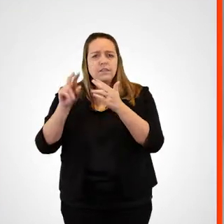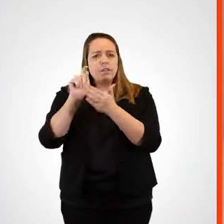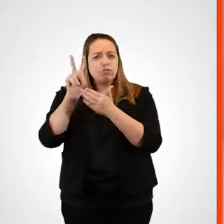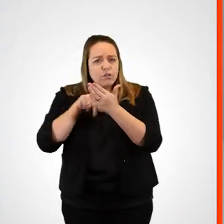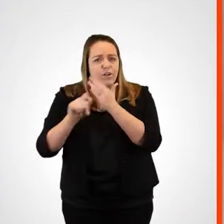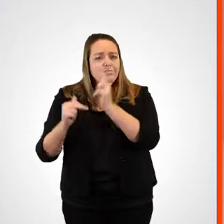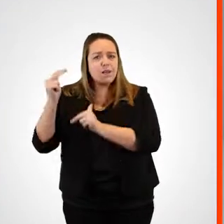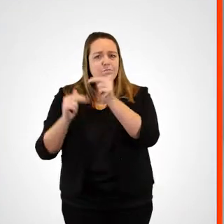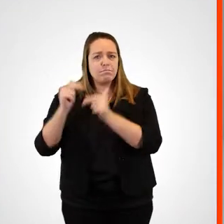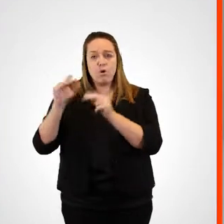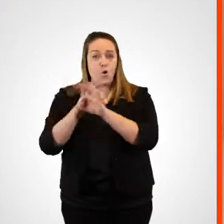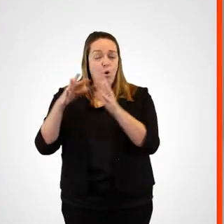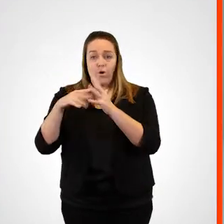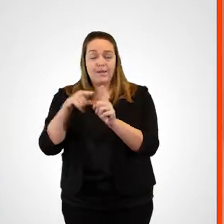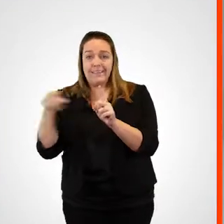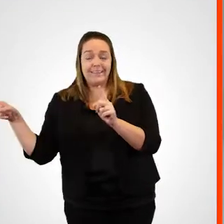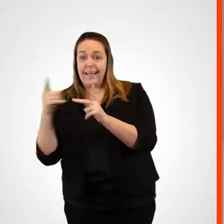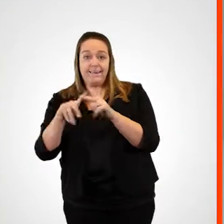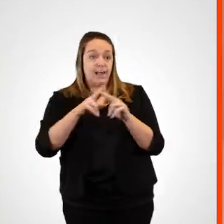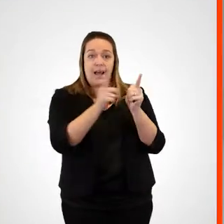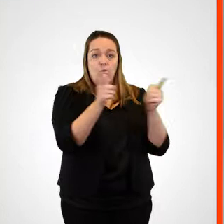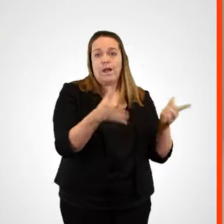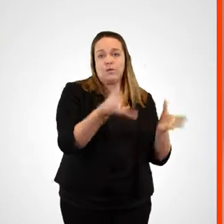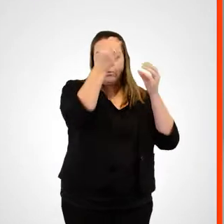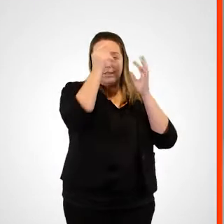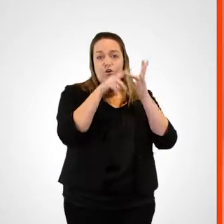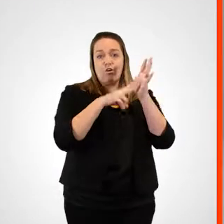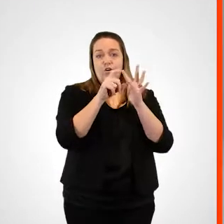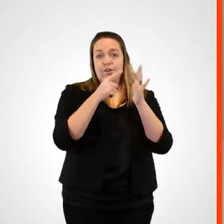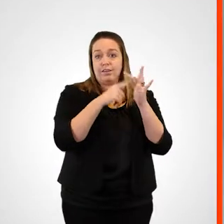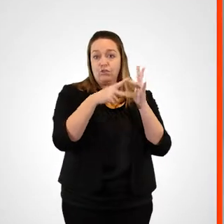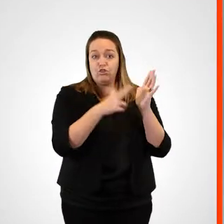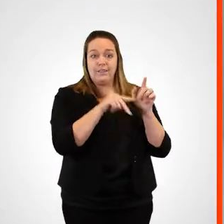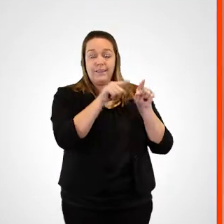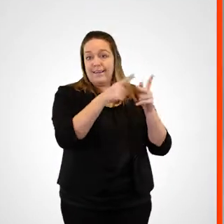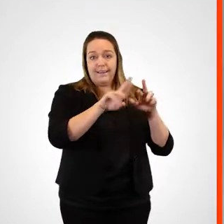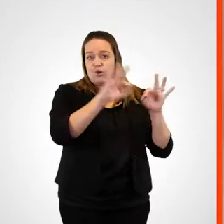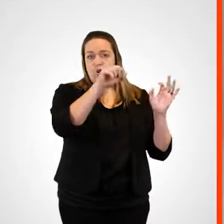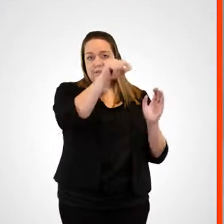if you can't tick off the language acquisition condition that the language is made accessible to children with hearing loss.